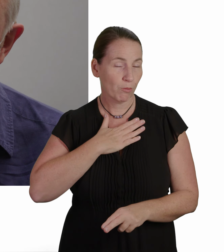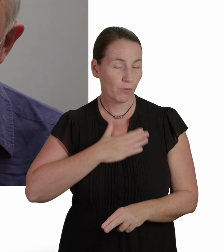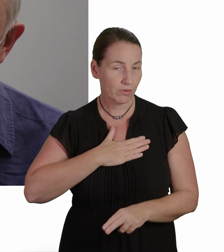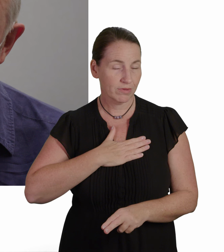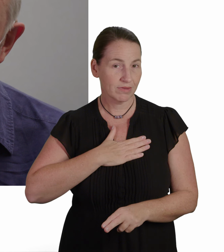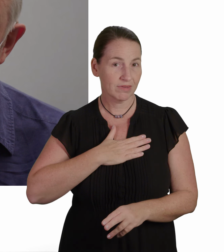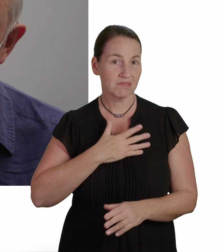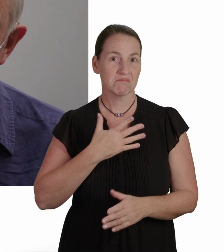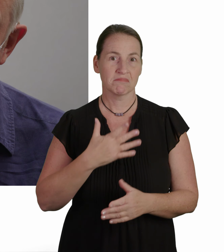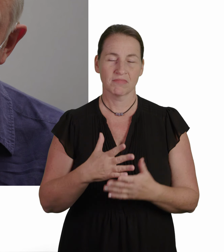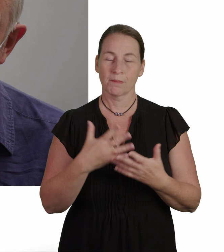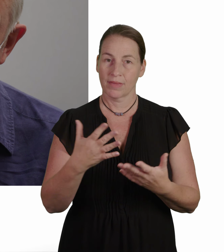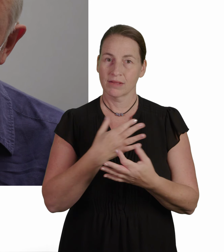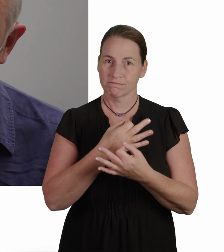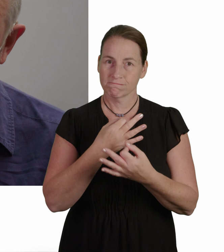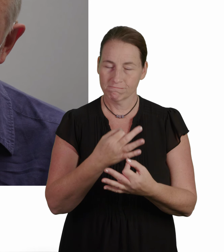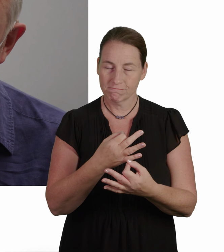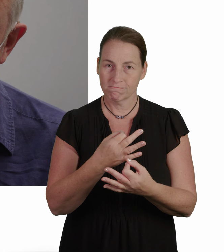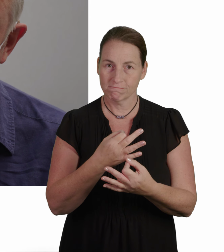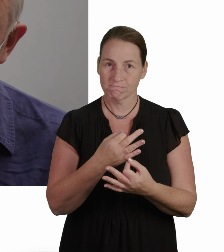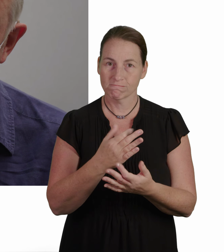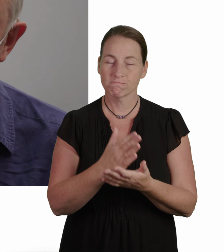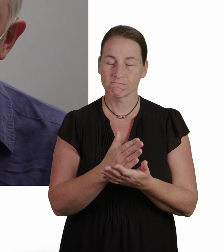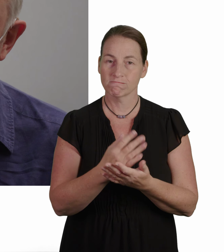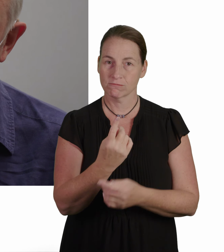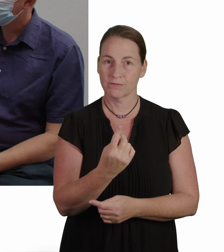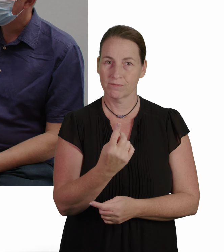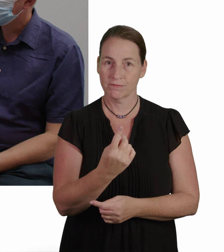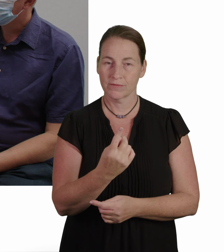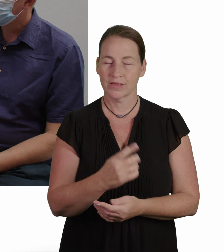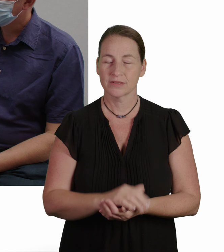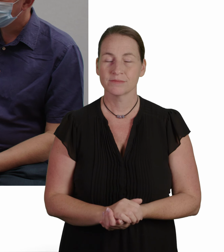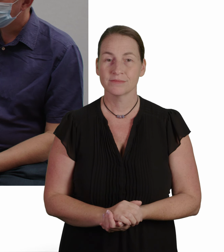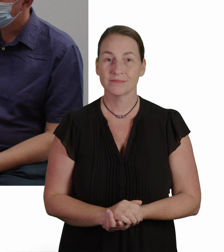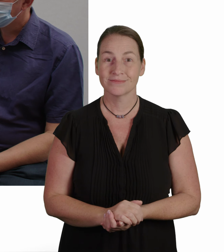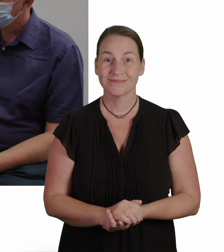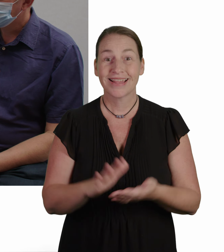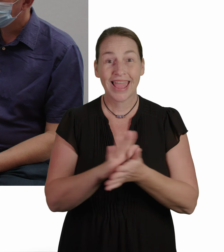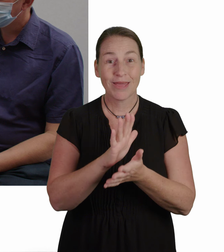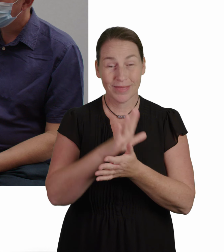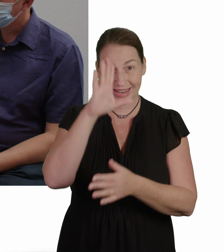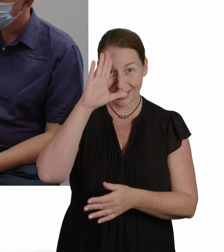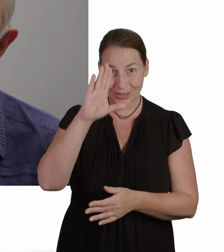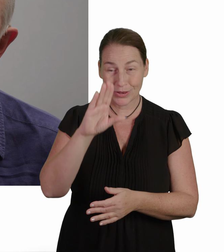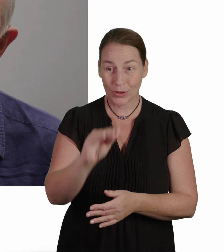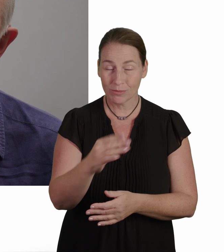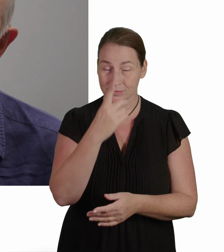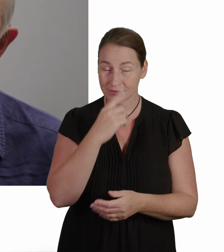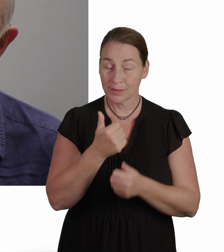So it's quite a big commitment from you yourself. “And I'm happy to tell you that we would be able